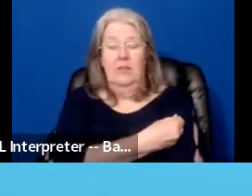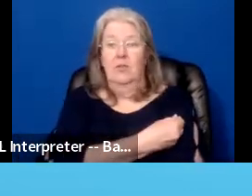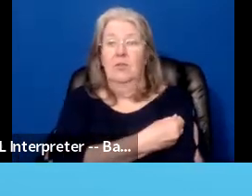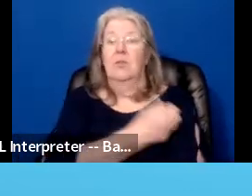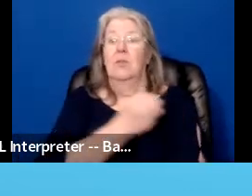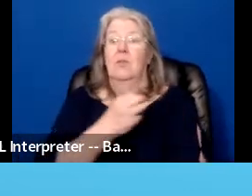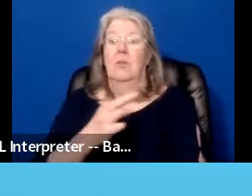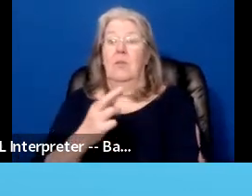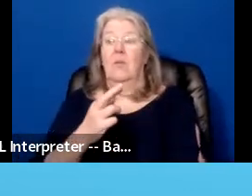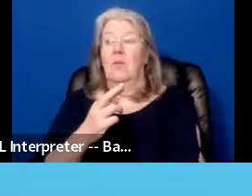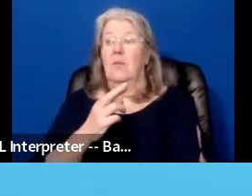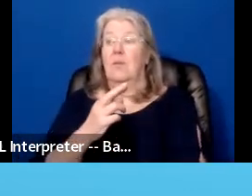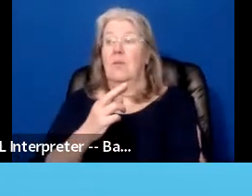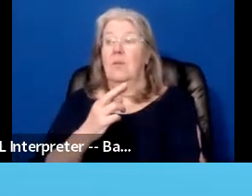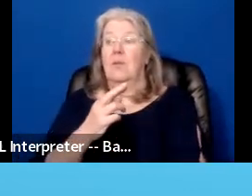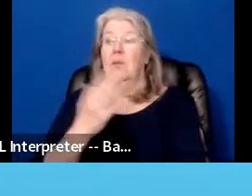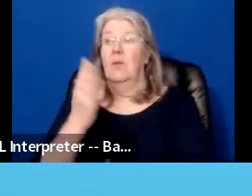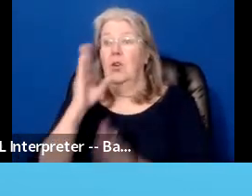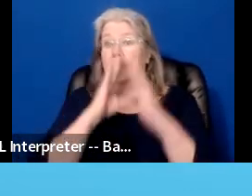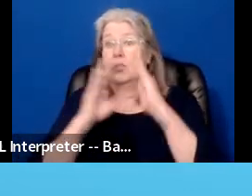or if you're just worried,